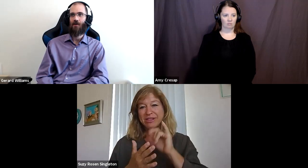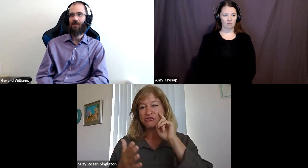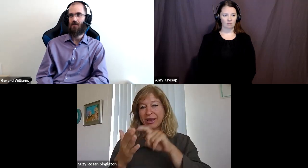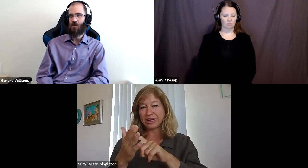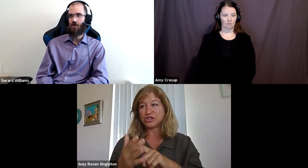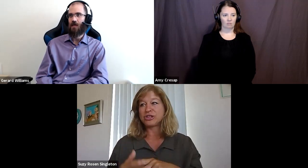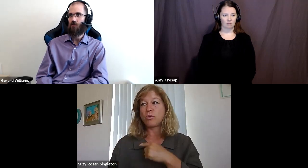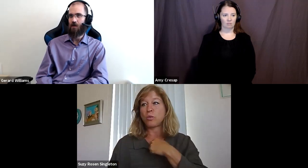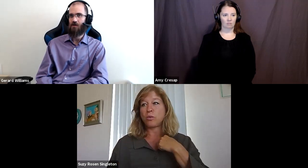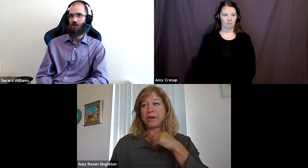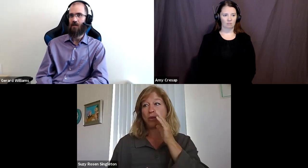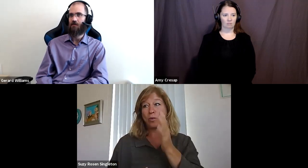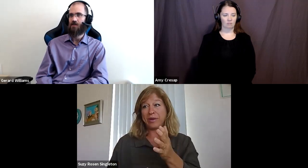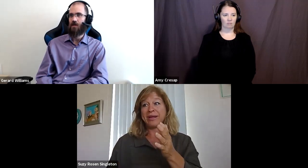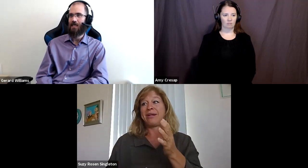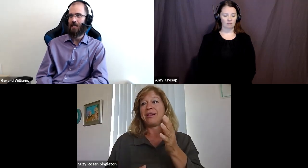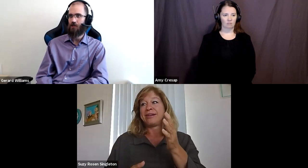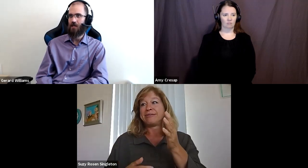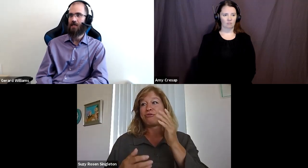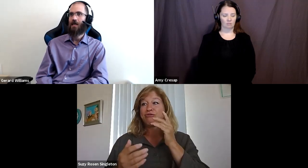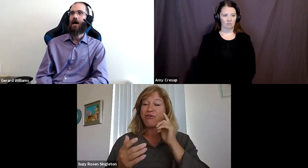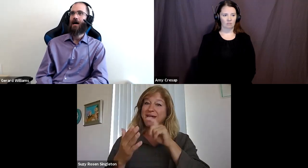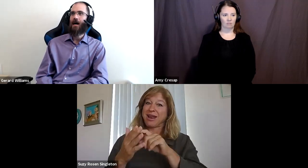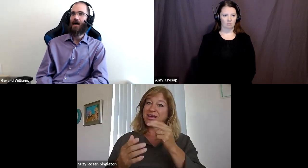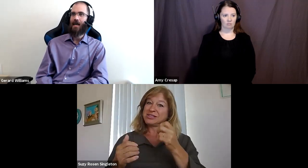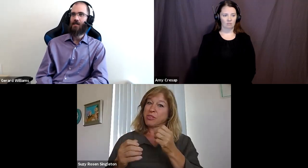individuals who would be deserving of this recognition.